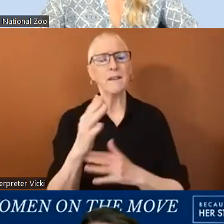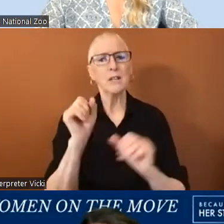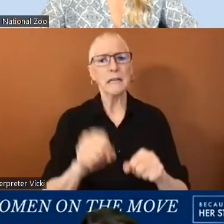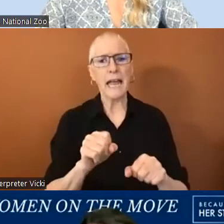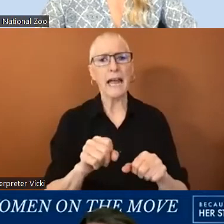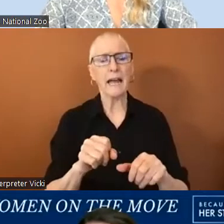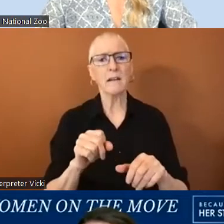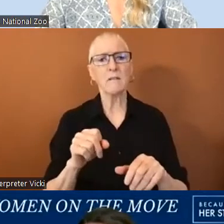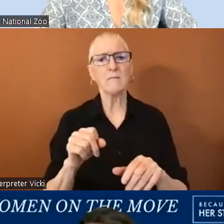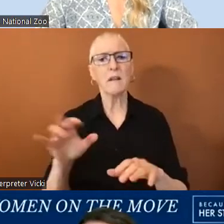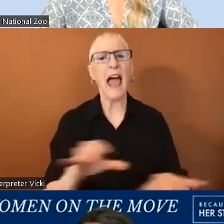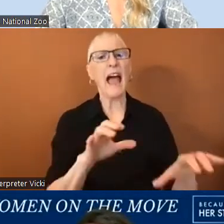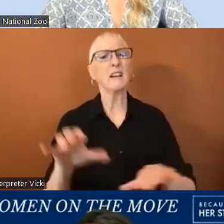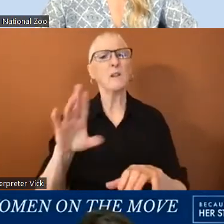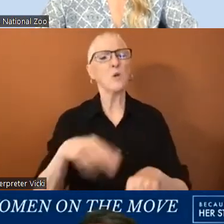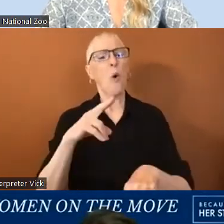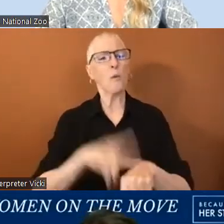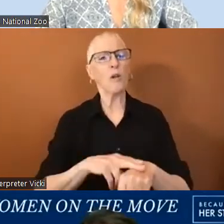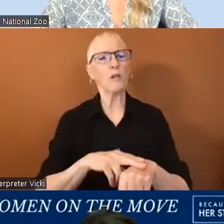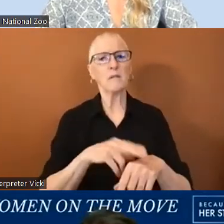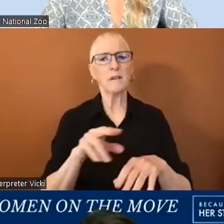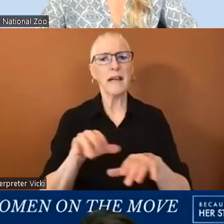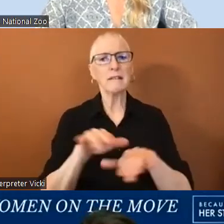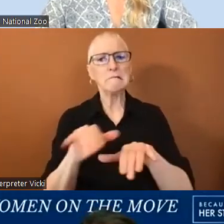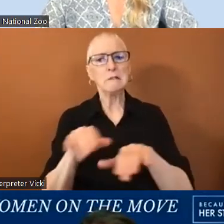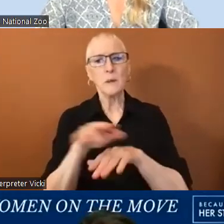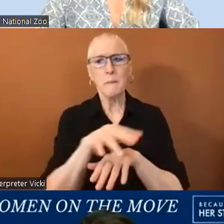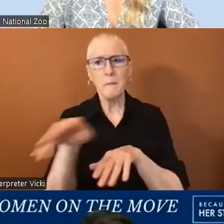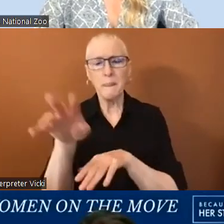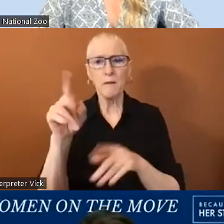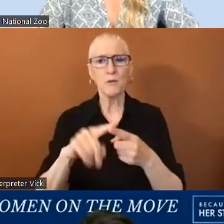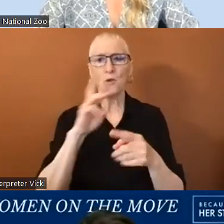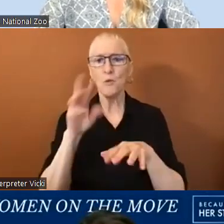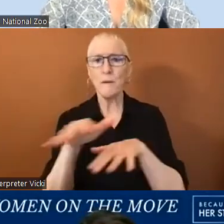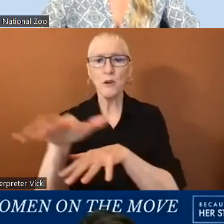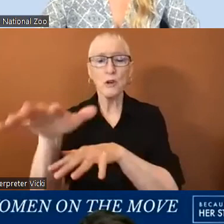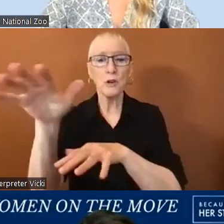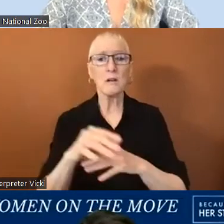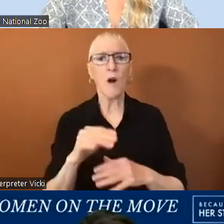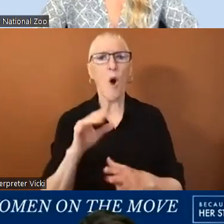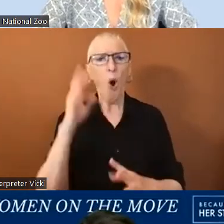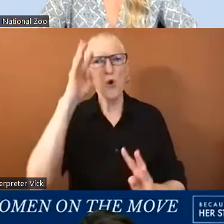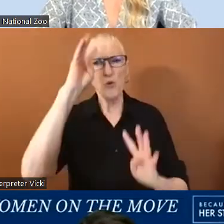normal natural habitat. >>Shelby: That's really cool, though. I think that's such a creative tool that we could